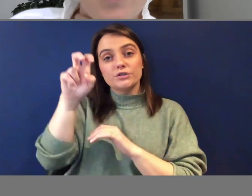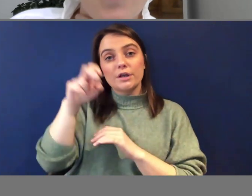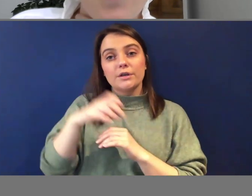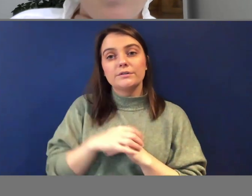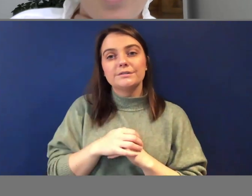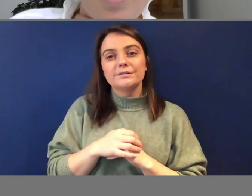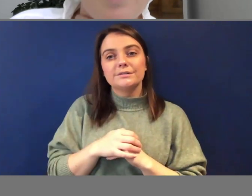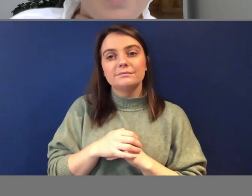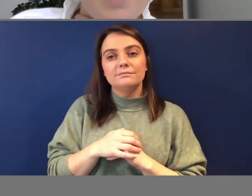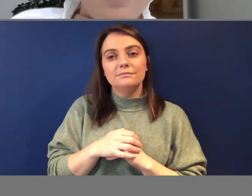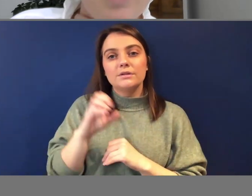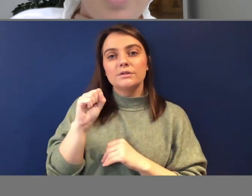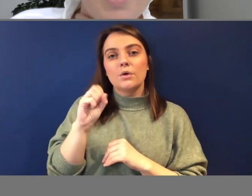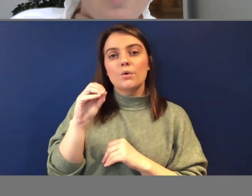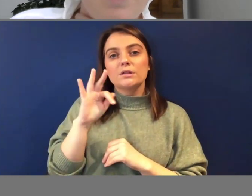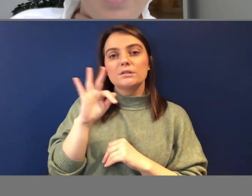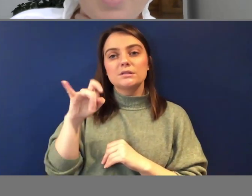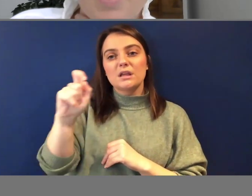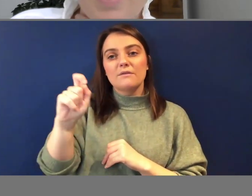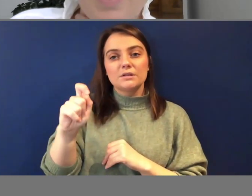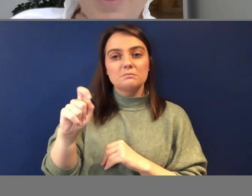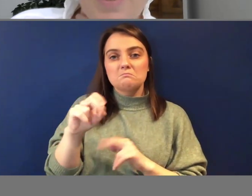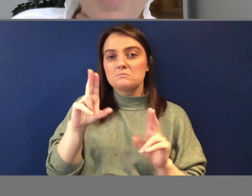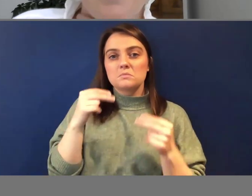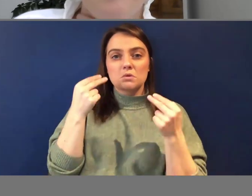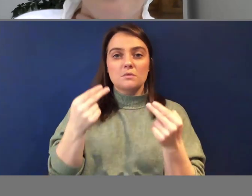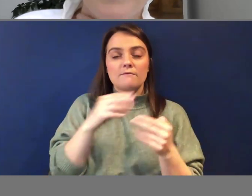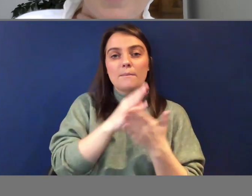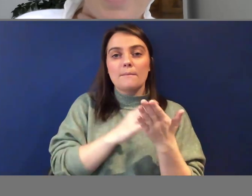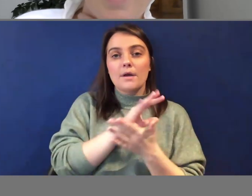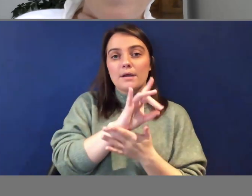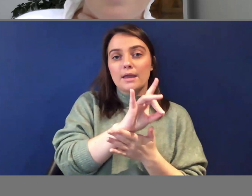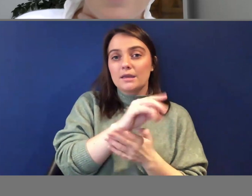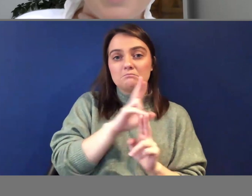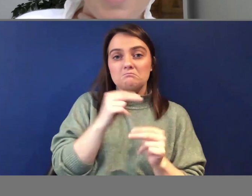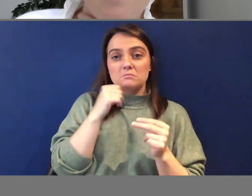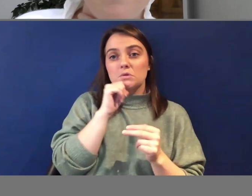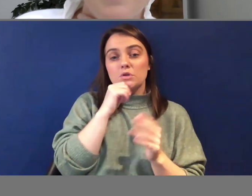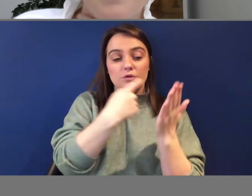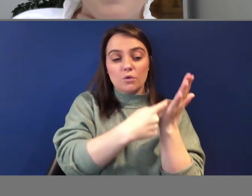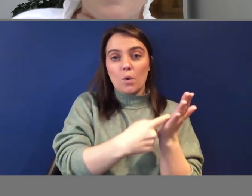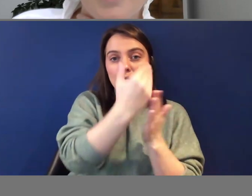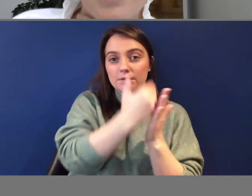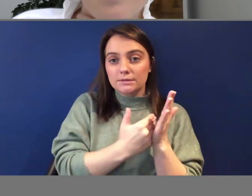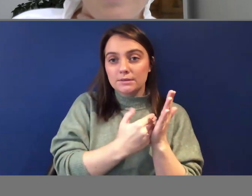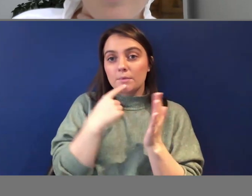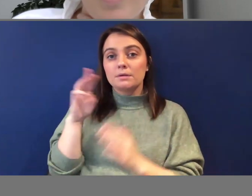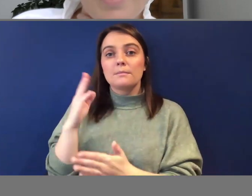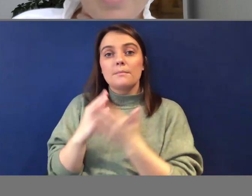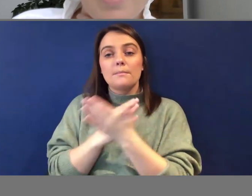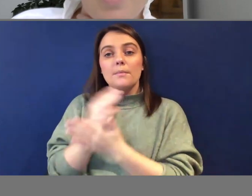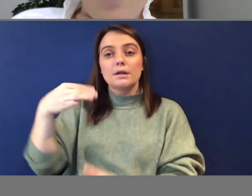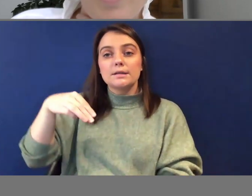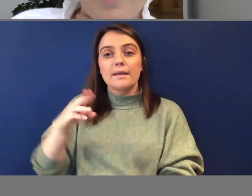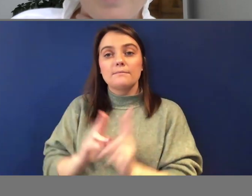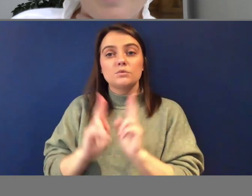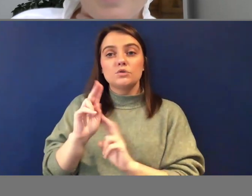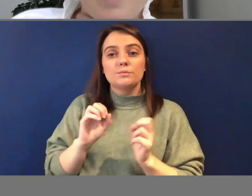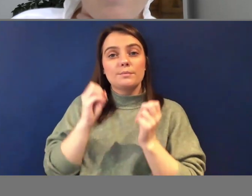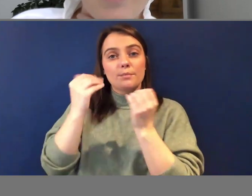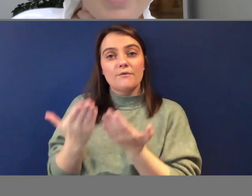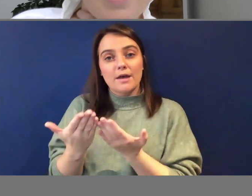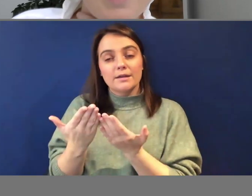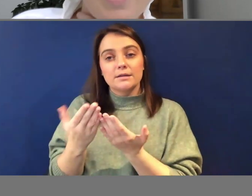no requirement for guarding in part K in part M a guarding should be provided where the soffit stairs